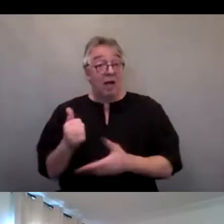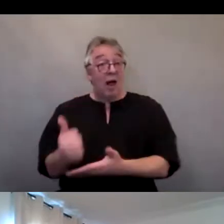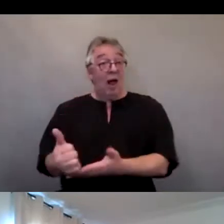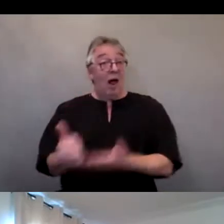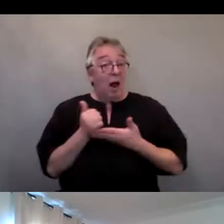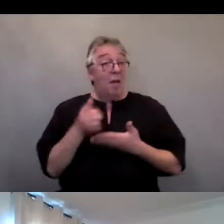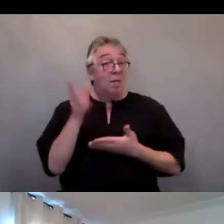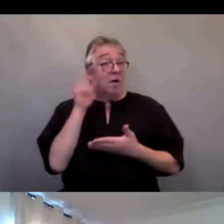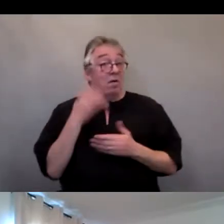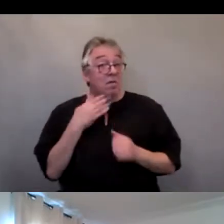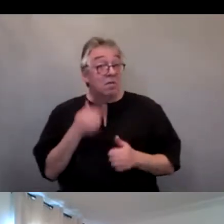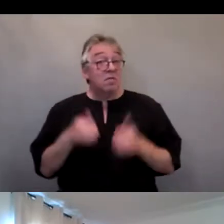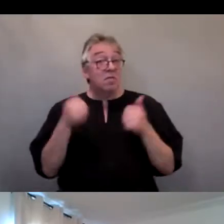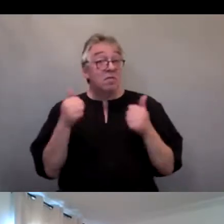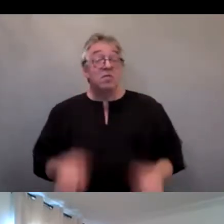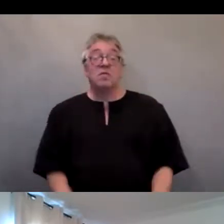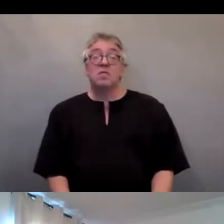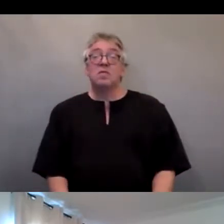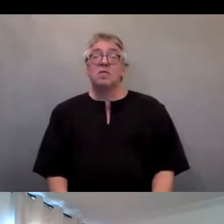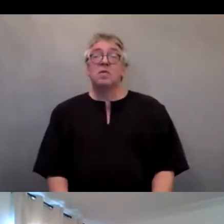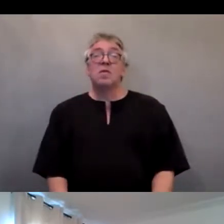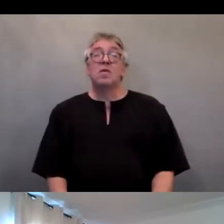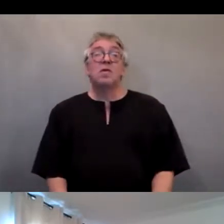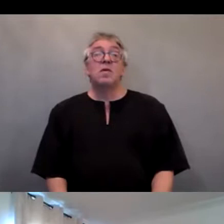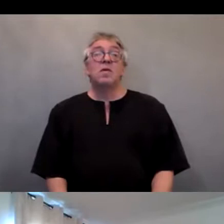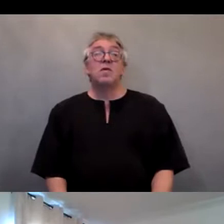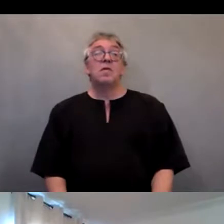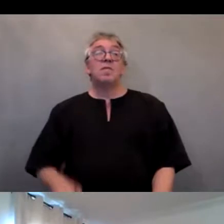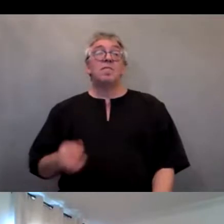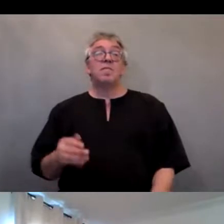, many use it 20 years, right. >> AVI BLAU: Thank you